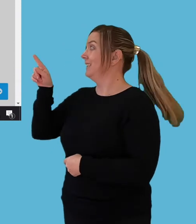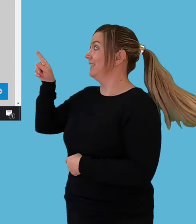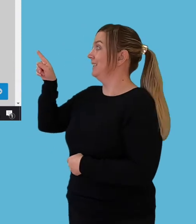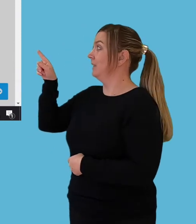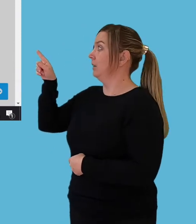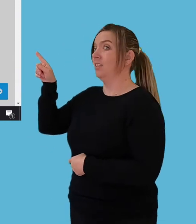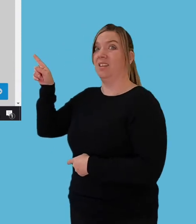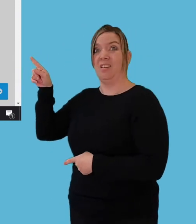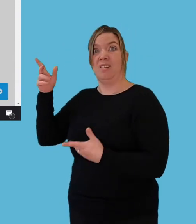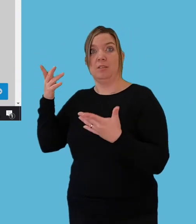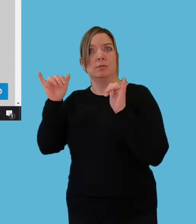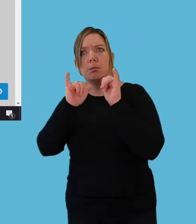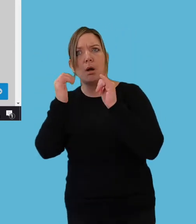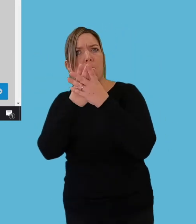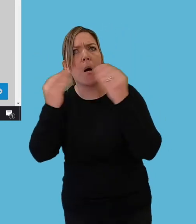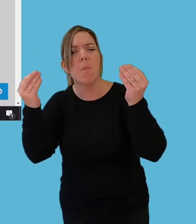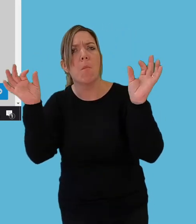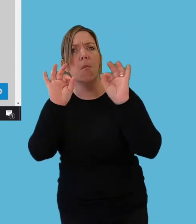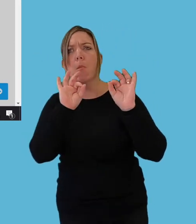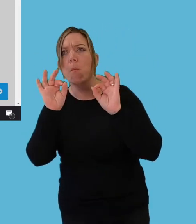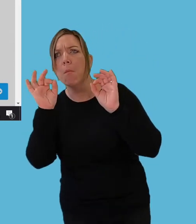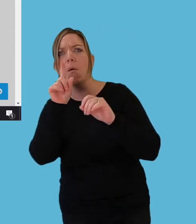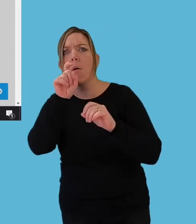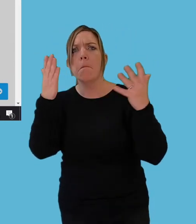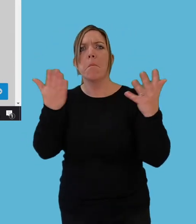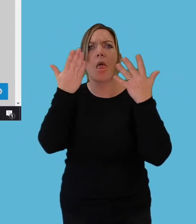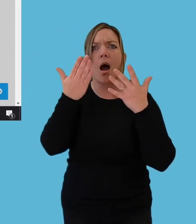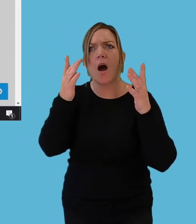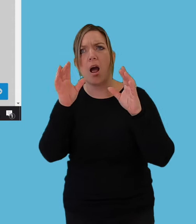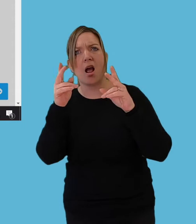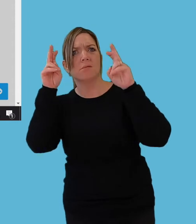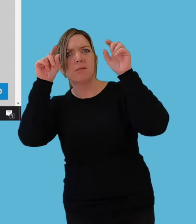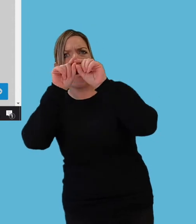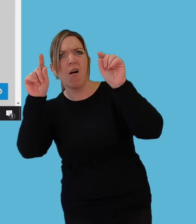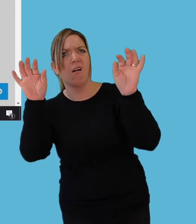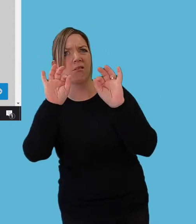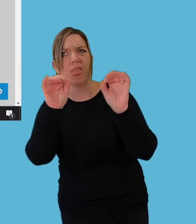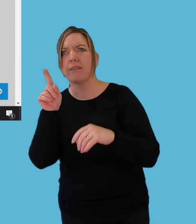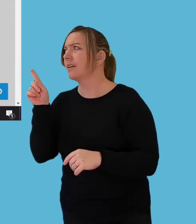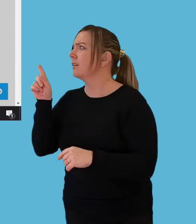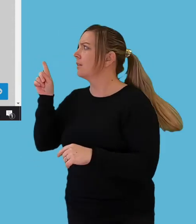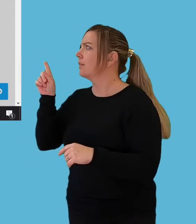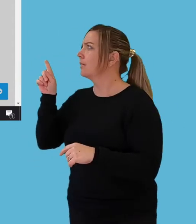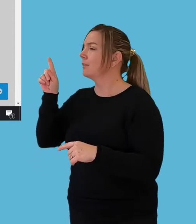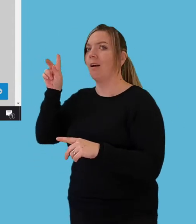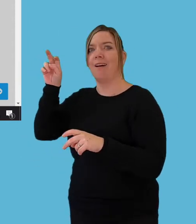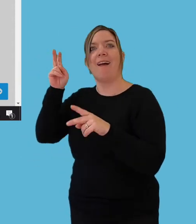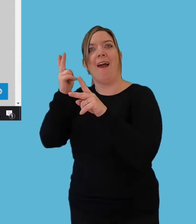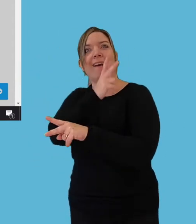So you can see here, this is actually what I mean when I say you sometimes can't - you sometimes can't play the content.